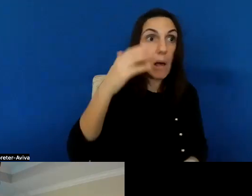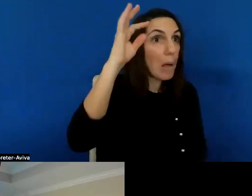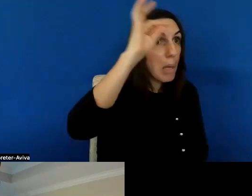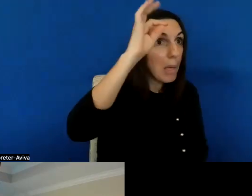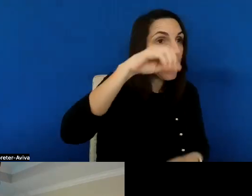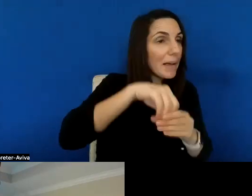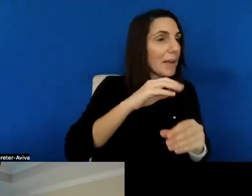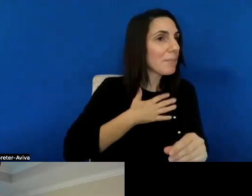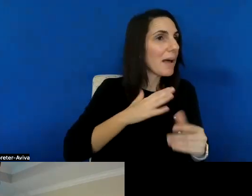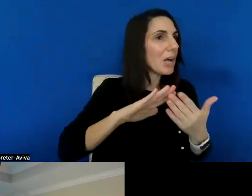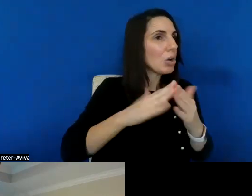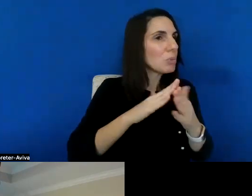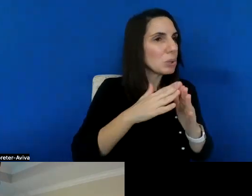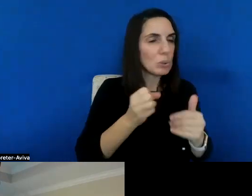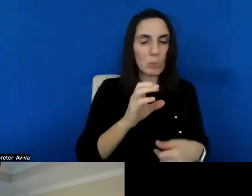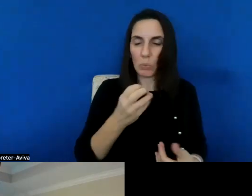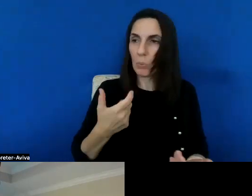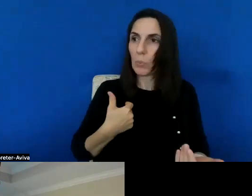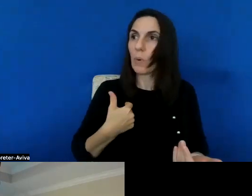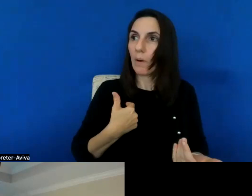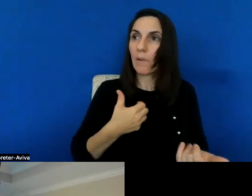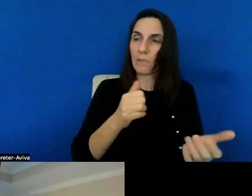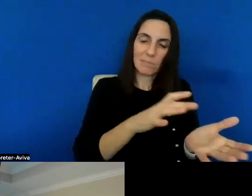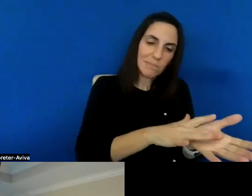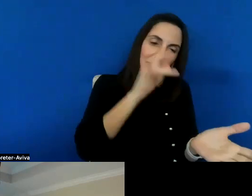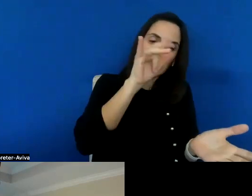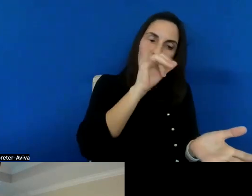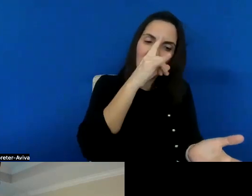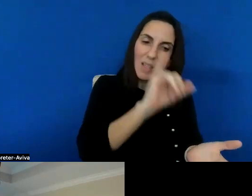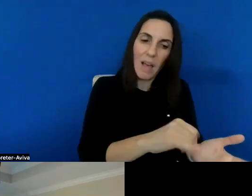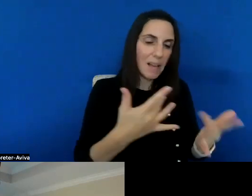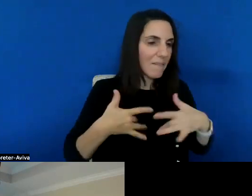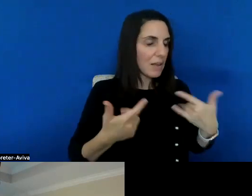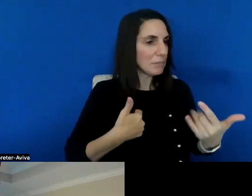11:11:38 So, you know, we've been able to take advantage of those and sit down with